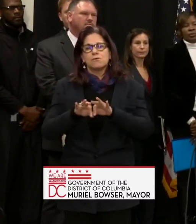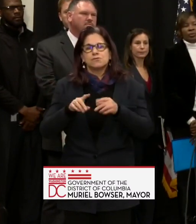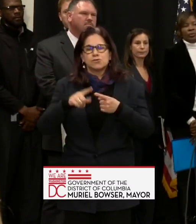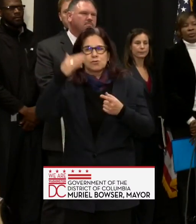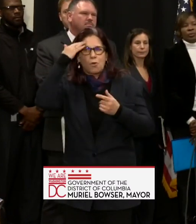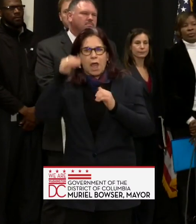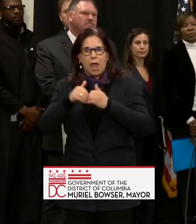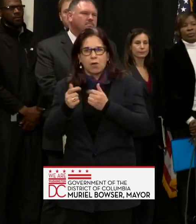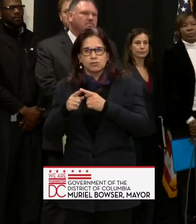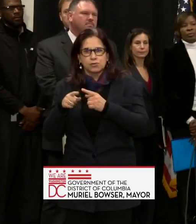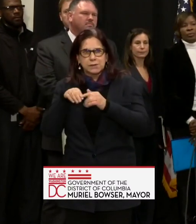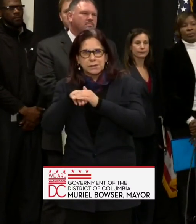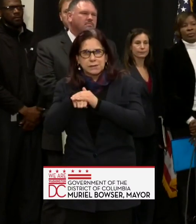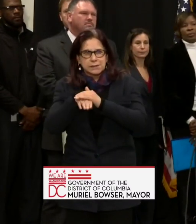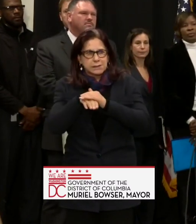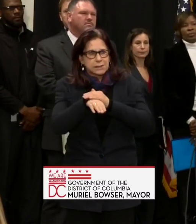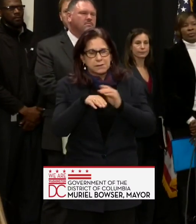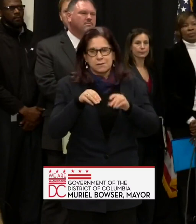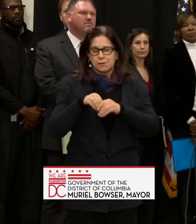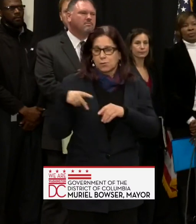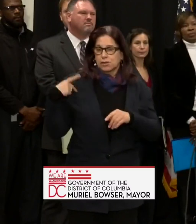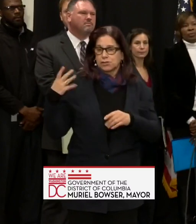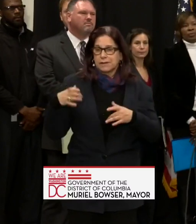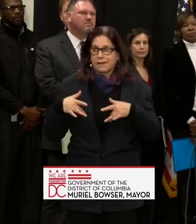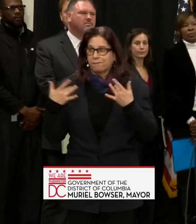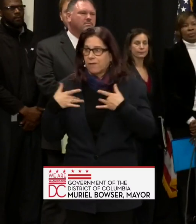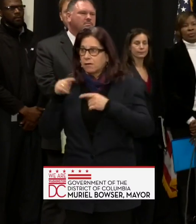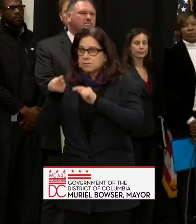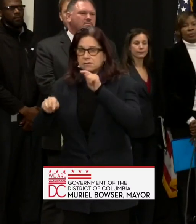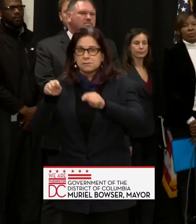AND SAFELY. AND FOR THE 58TH PRESIDENTIAL